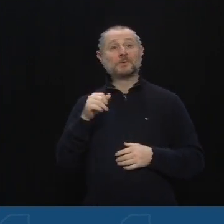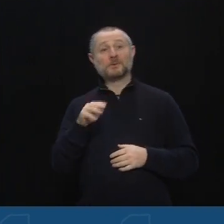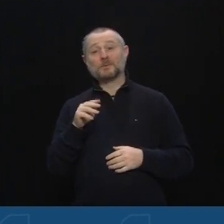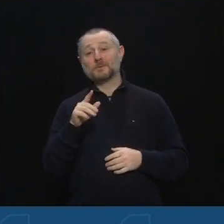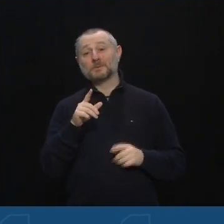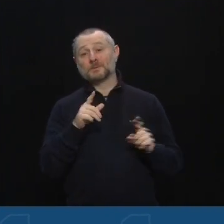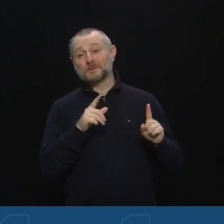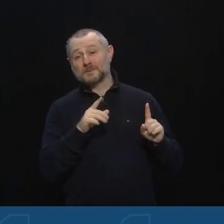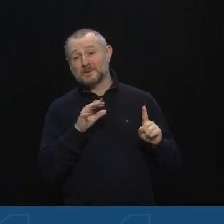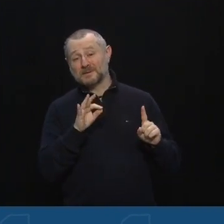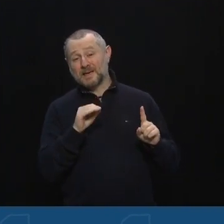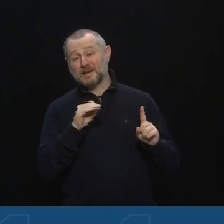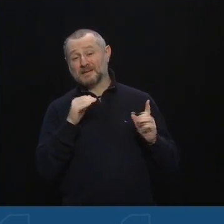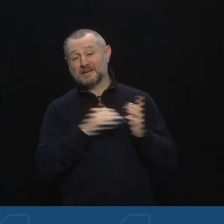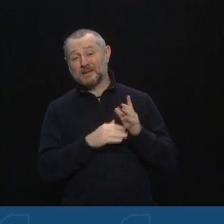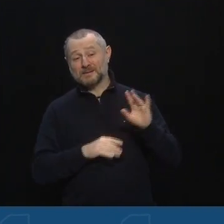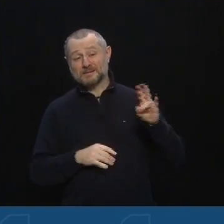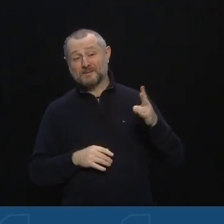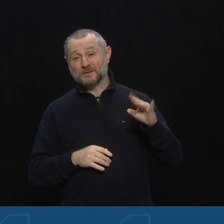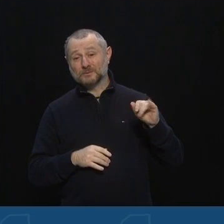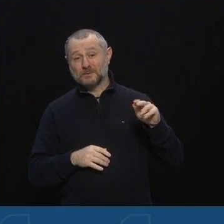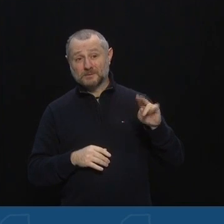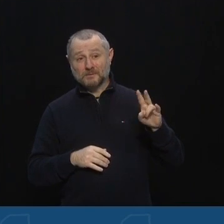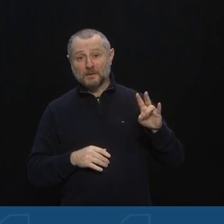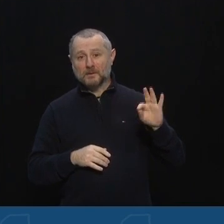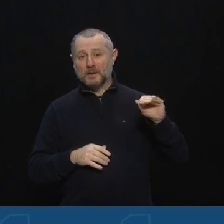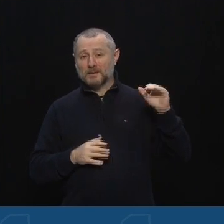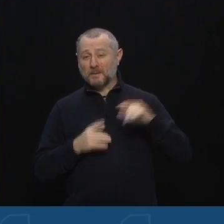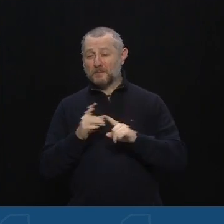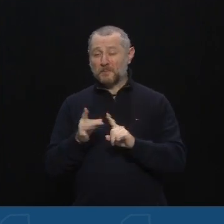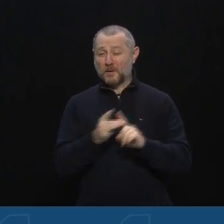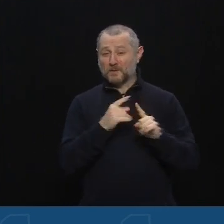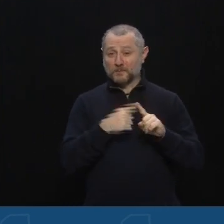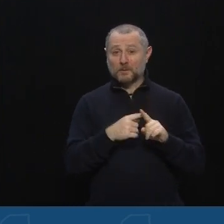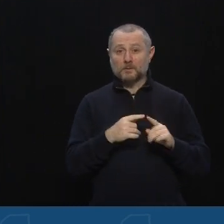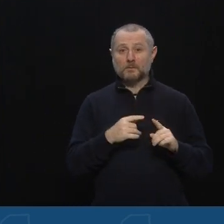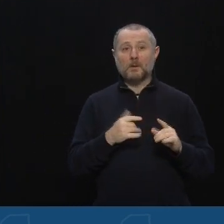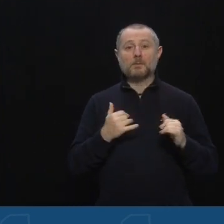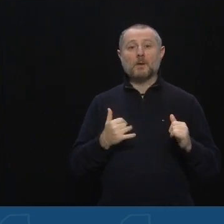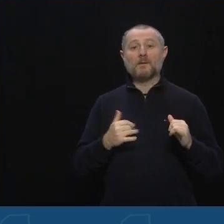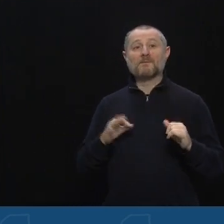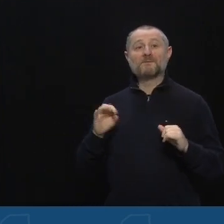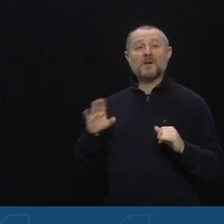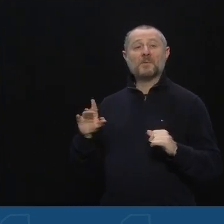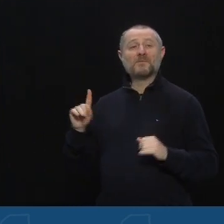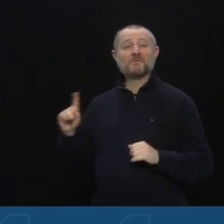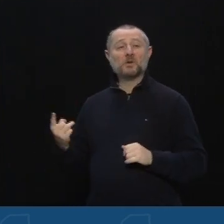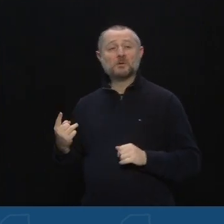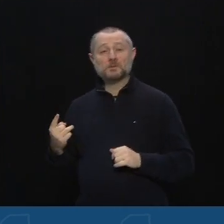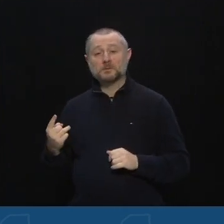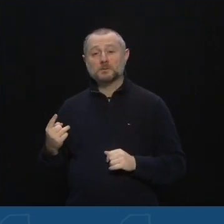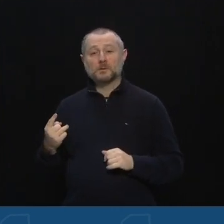WE HAVE BEEN WAITING FOR THIS. IT IS HOAR ARD TO BELIEVE THAT ON JANUARY 7th, WE HAD 90,000